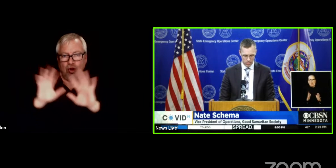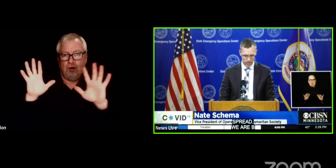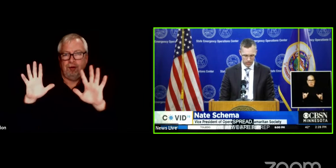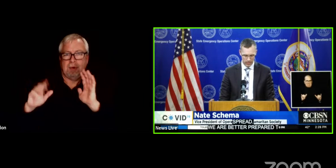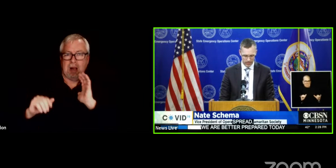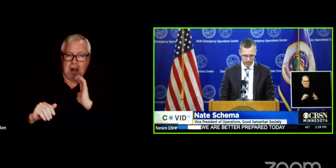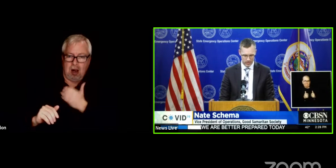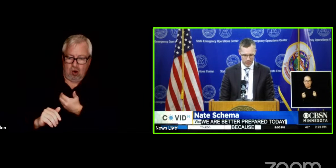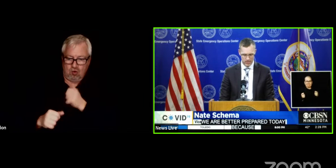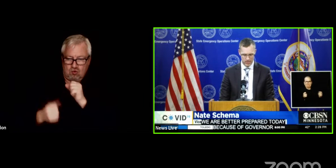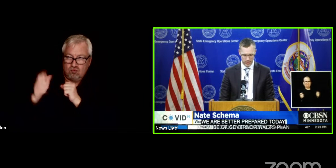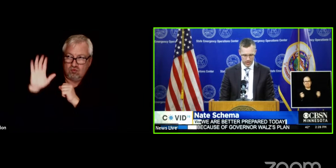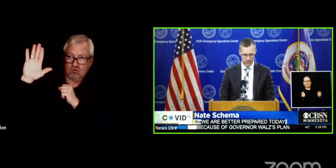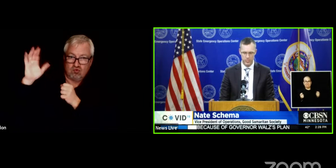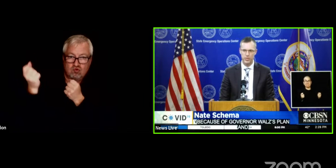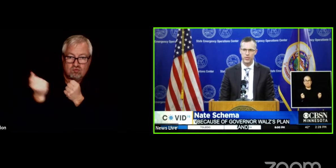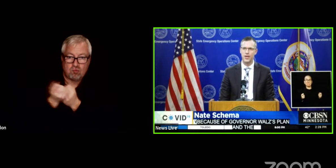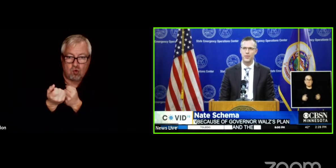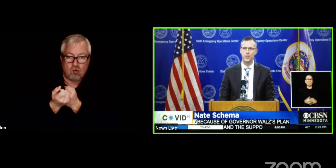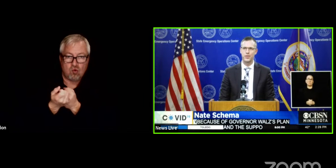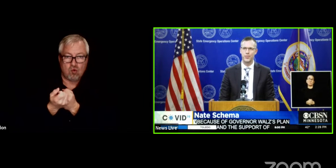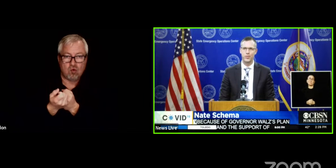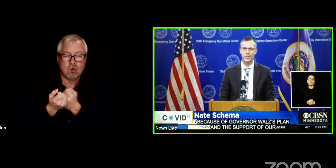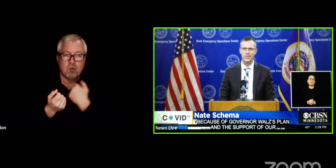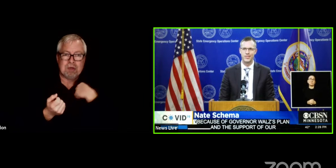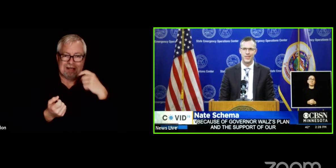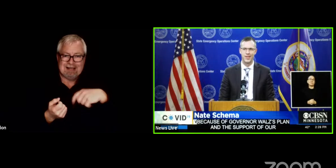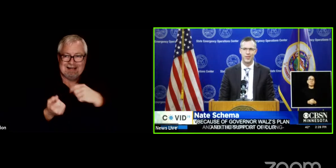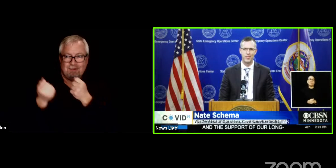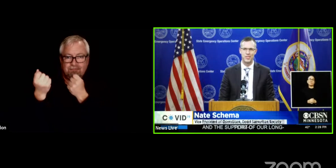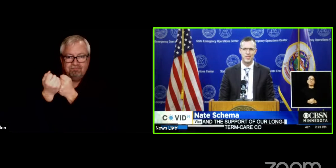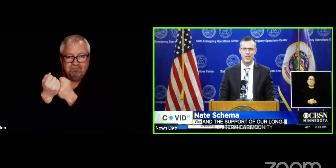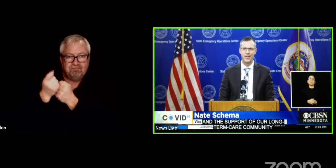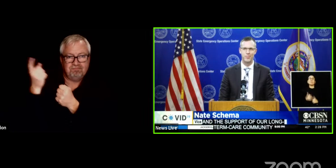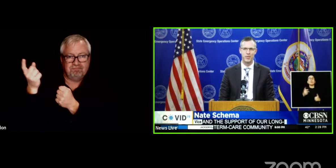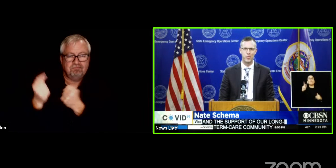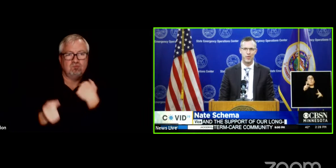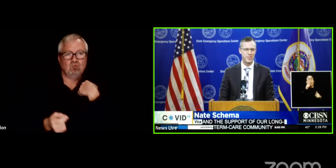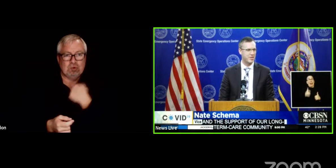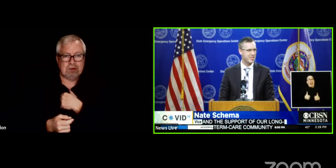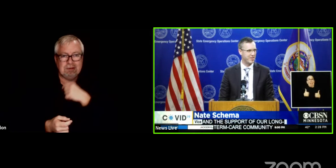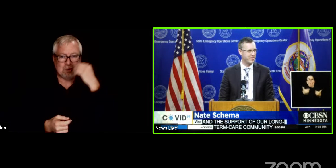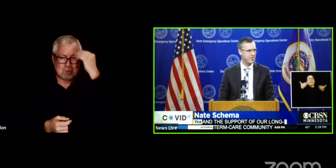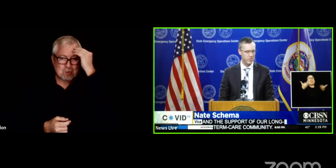WE KNOW THAT FAMILIES AND RESIDENTS ARE ANXIOUS TO BE REUNITED WITH THEIR LOVED ONES, I WOULD LOVE TO SEE MY FOUR GRANDPARENTS DOWN IN FARIBAULT,